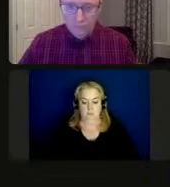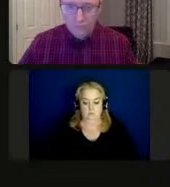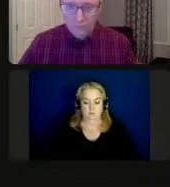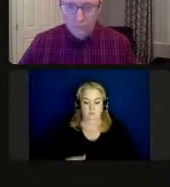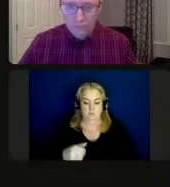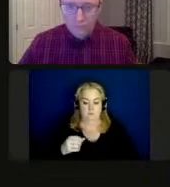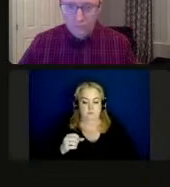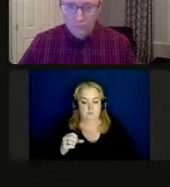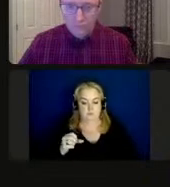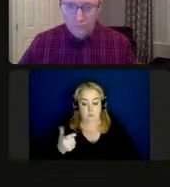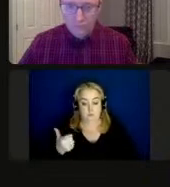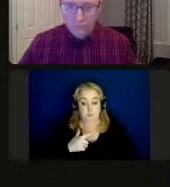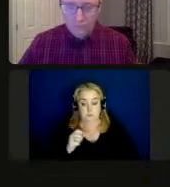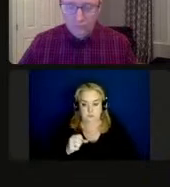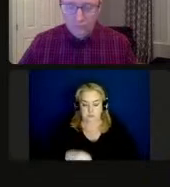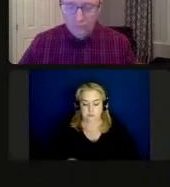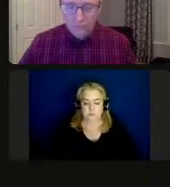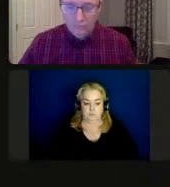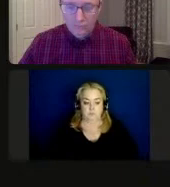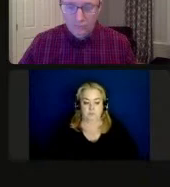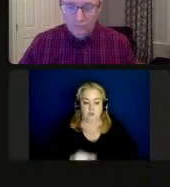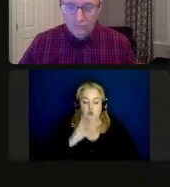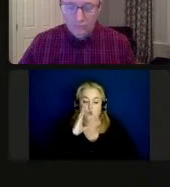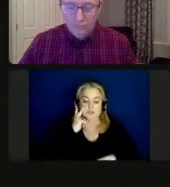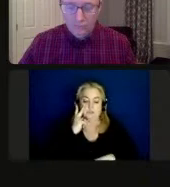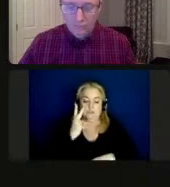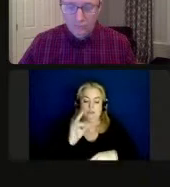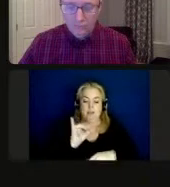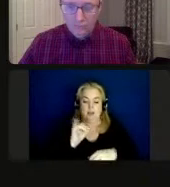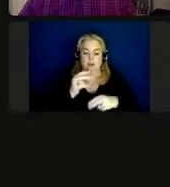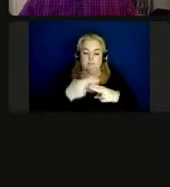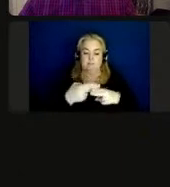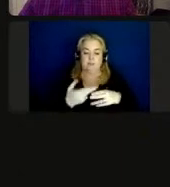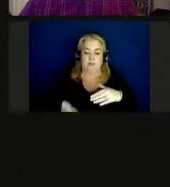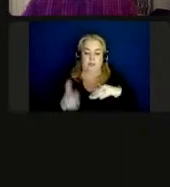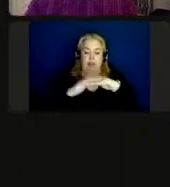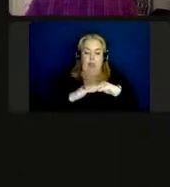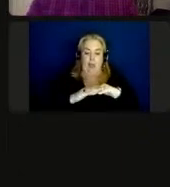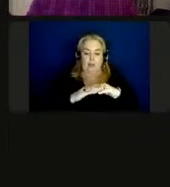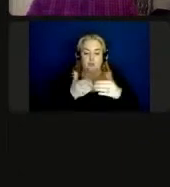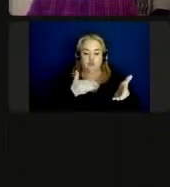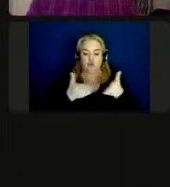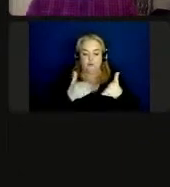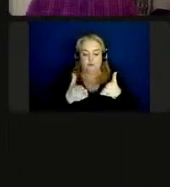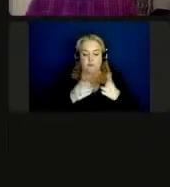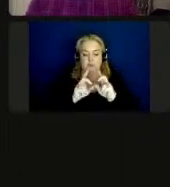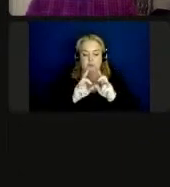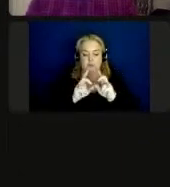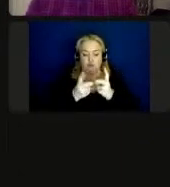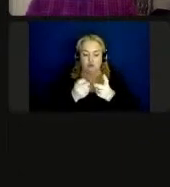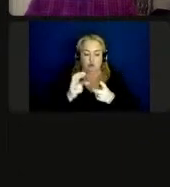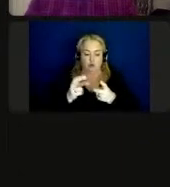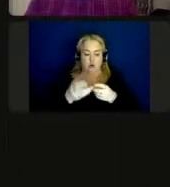THE SAME SERVICE SO THAT IT WILL INCREASE SERVICE.